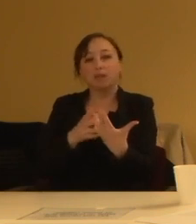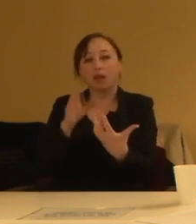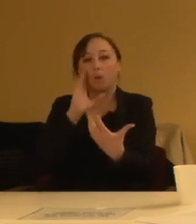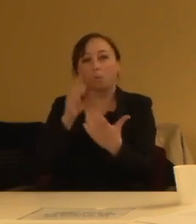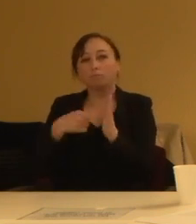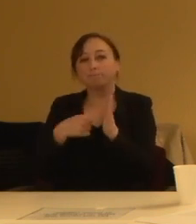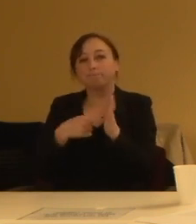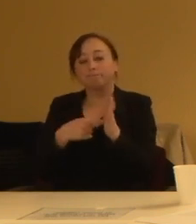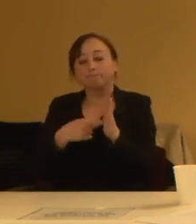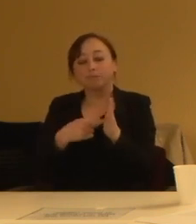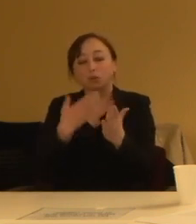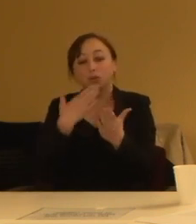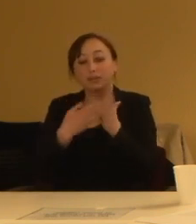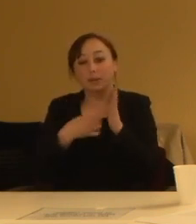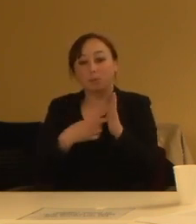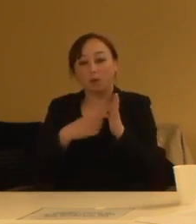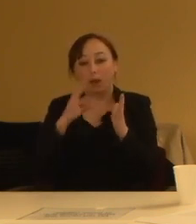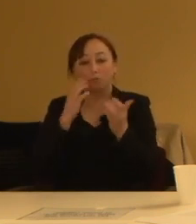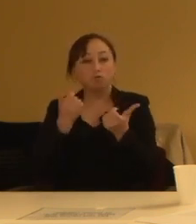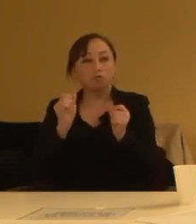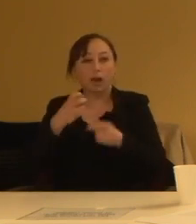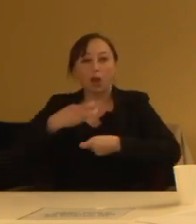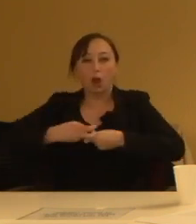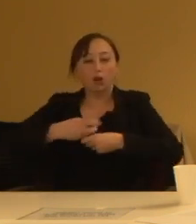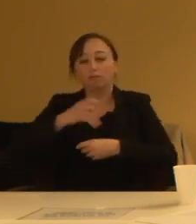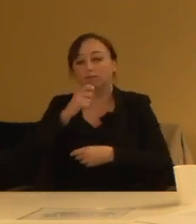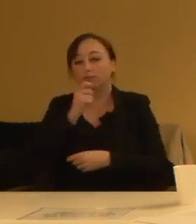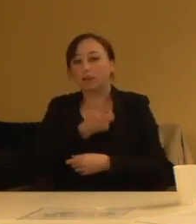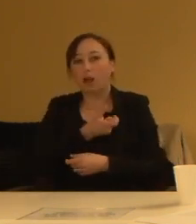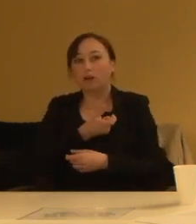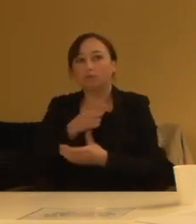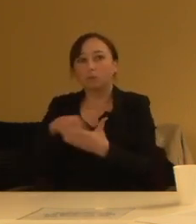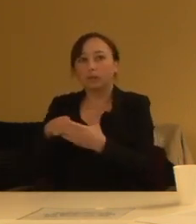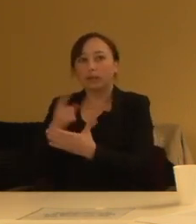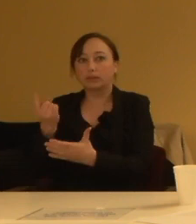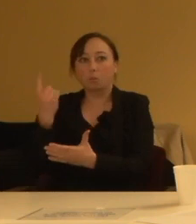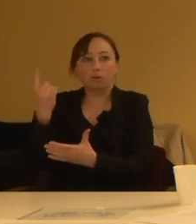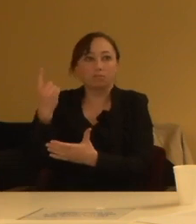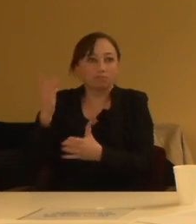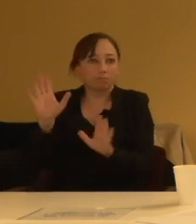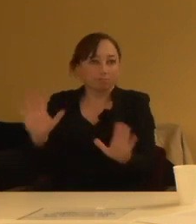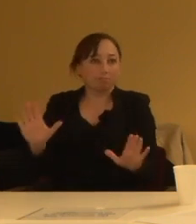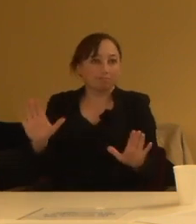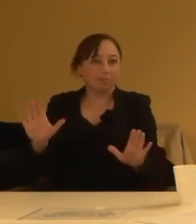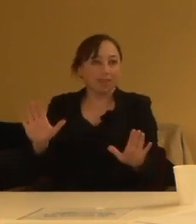So I'm gonna try really hard not to like call out some folks, I'm gonna see how generally I can give this story without